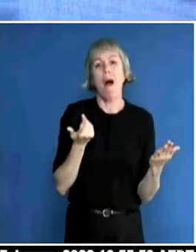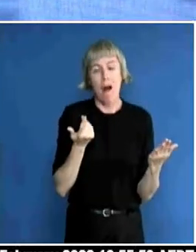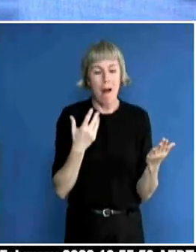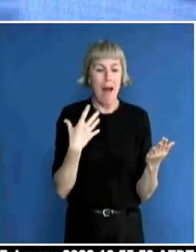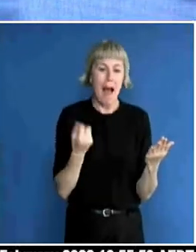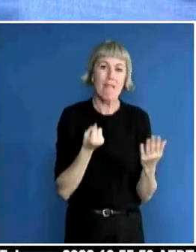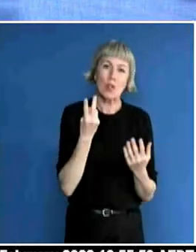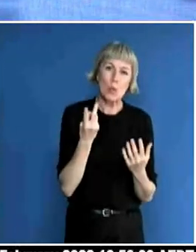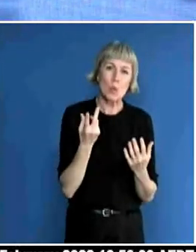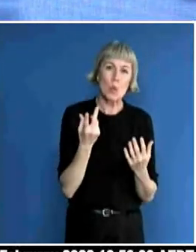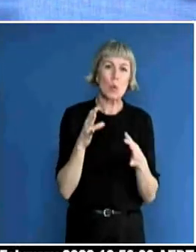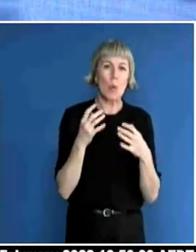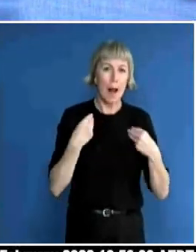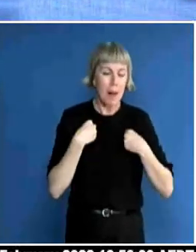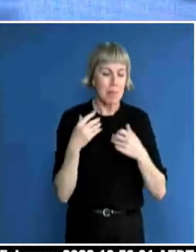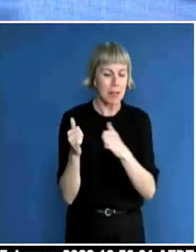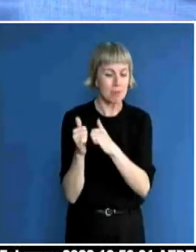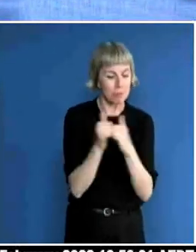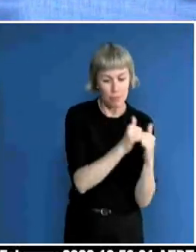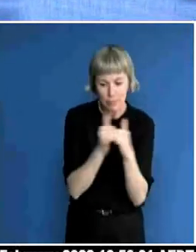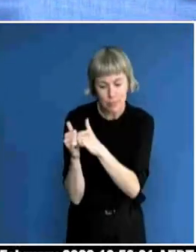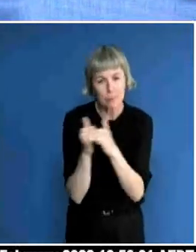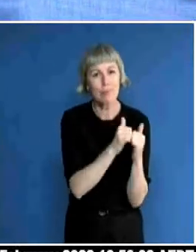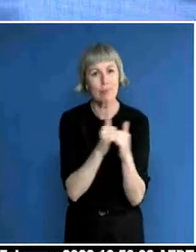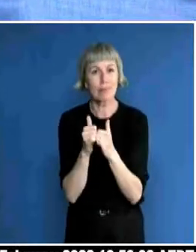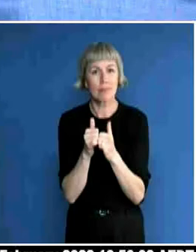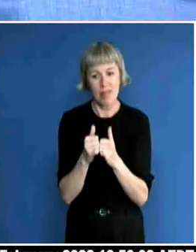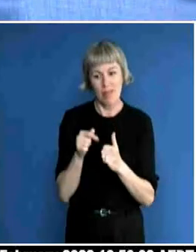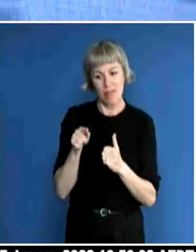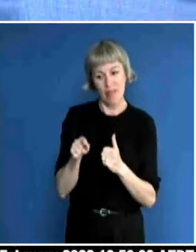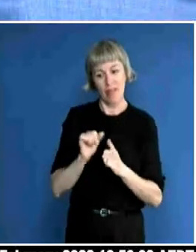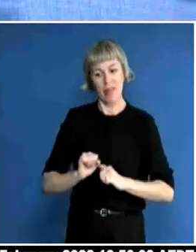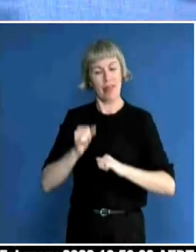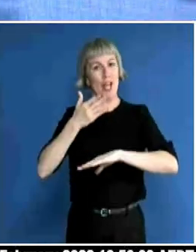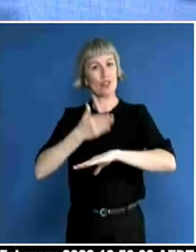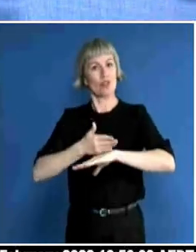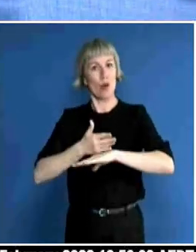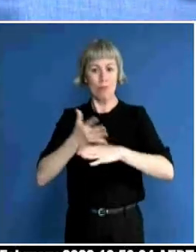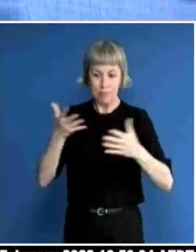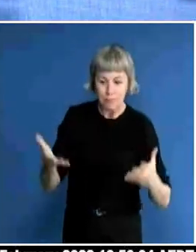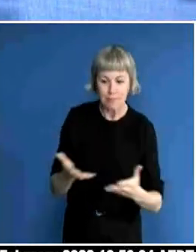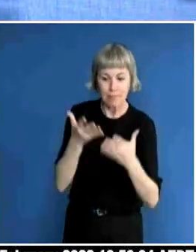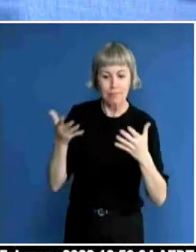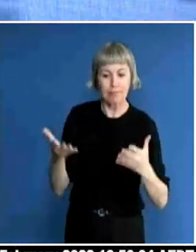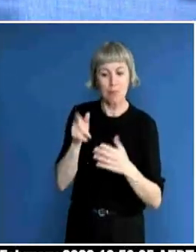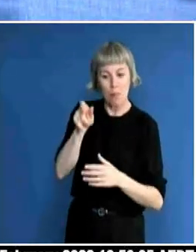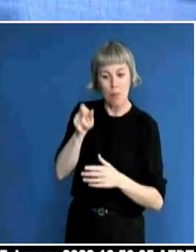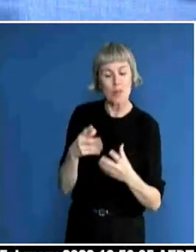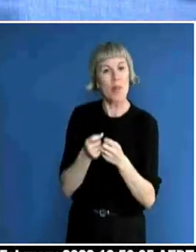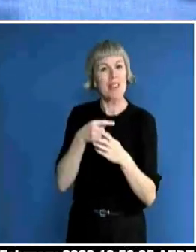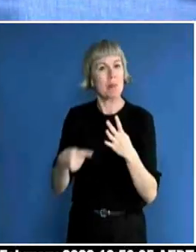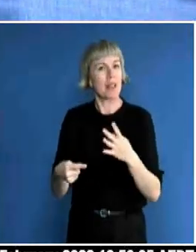there to support people with disability would be someone that you could trust. And I signed it. MS EASTMAN: And sent them both back?